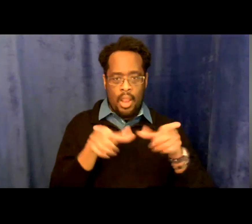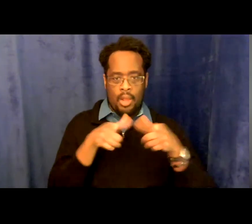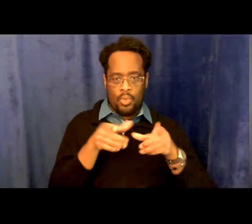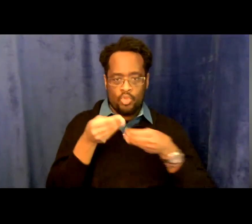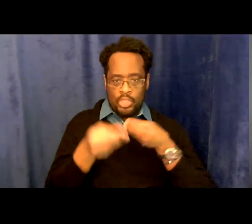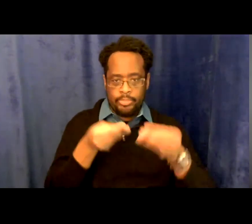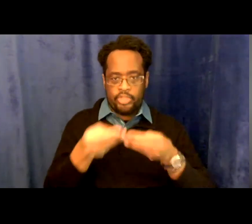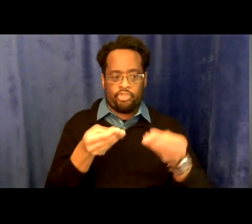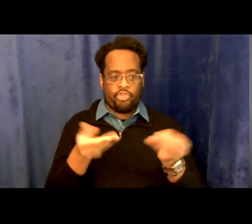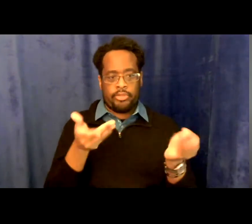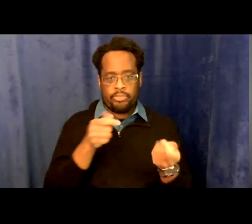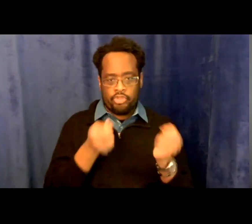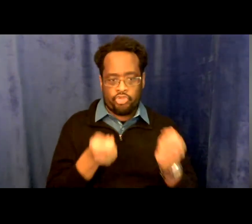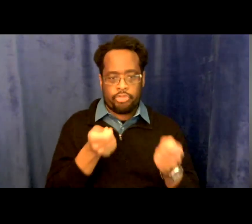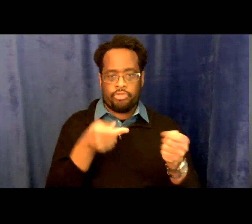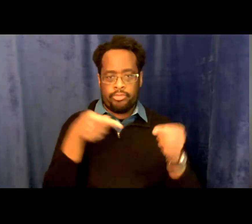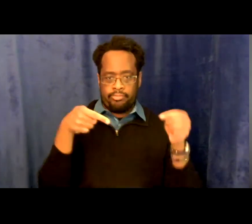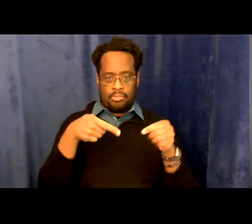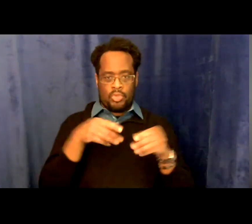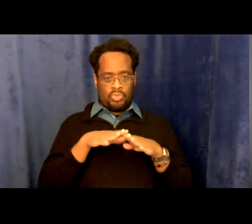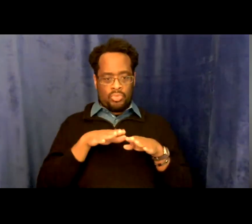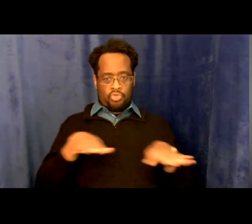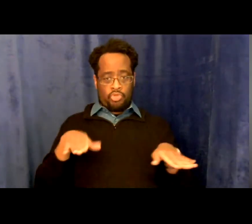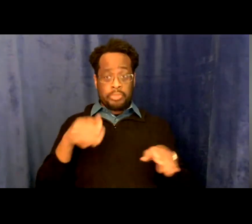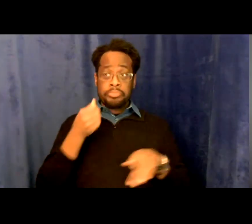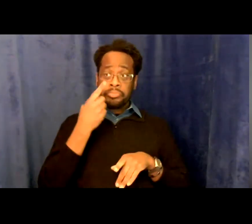and that's how in language transmission is encouraged